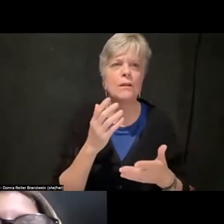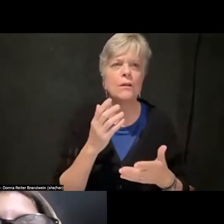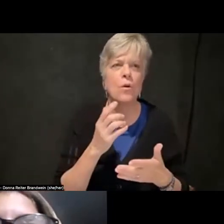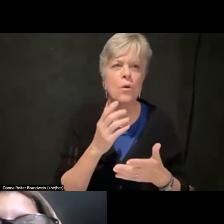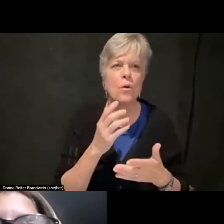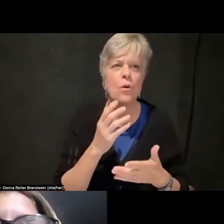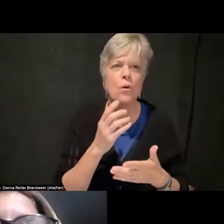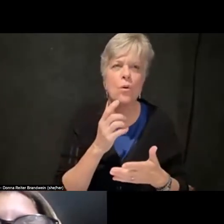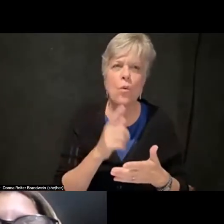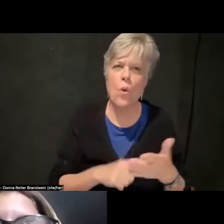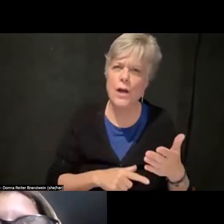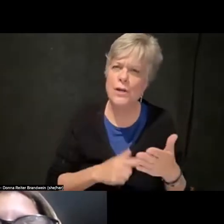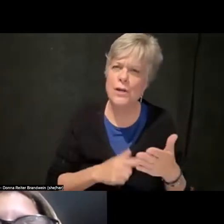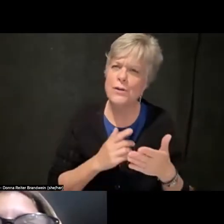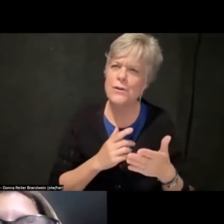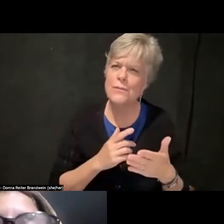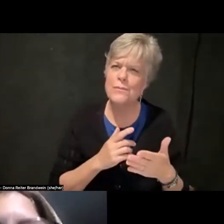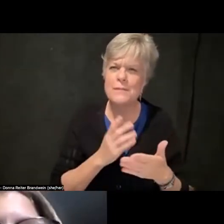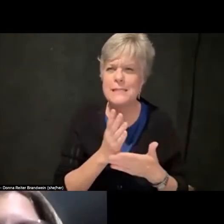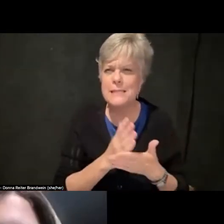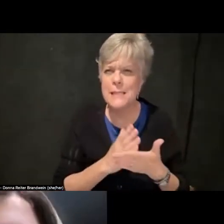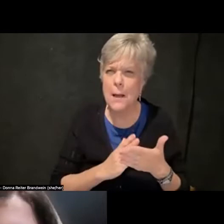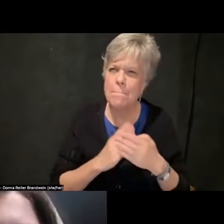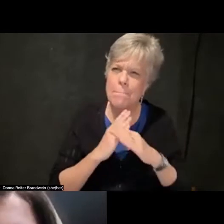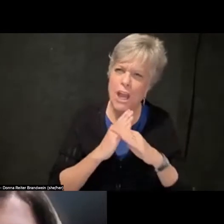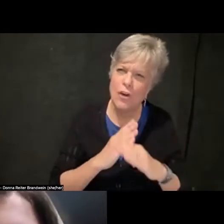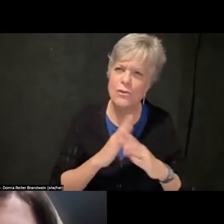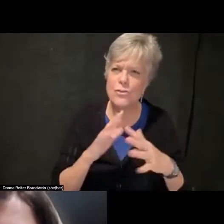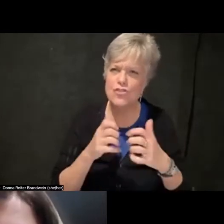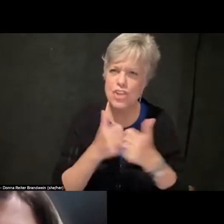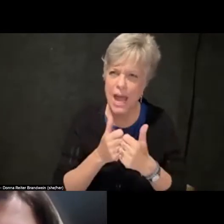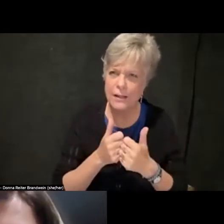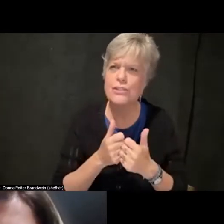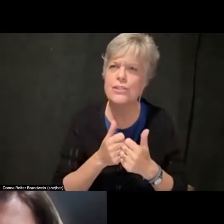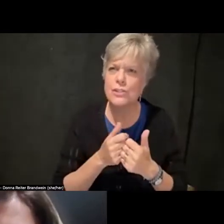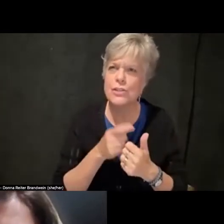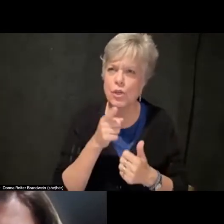that you had related to that and how did you address those?